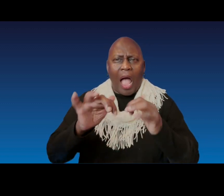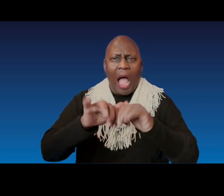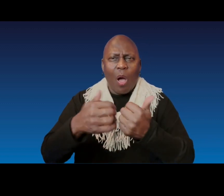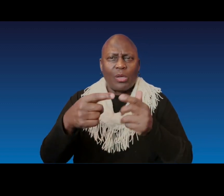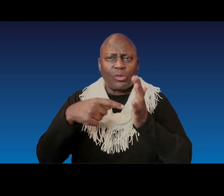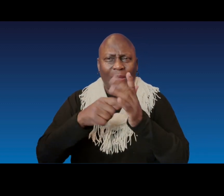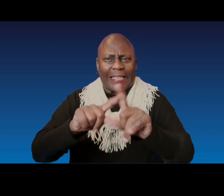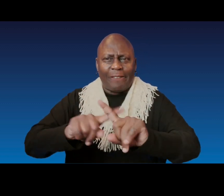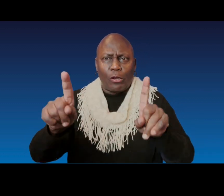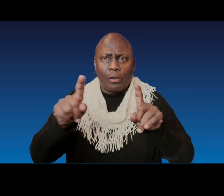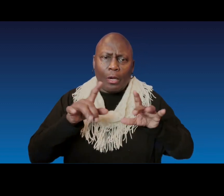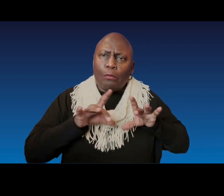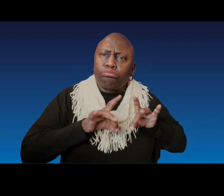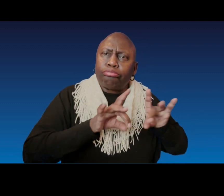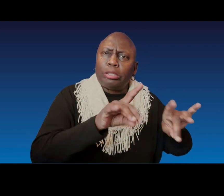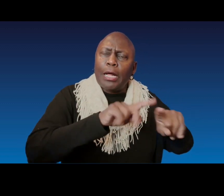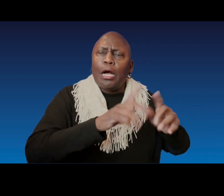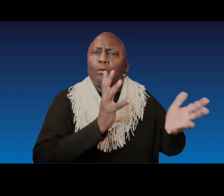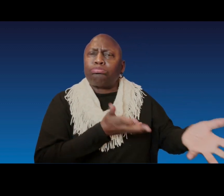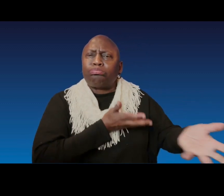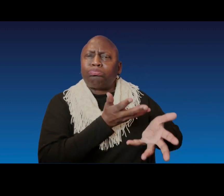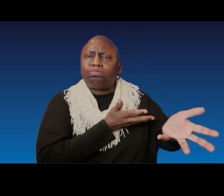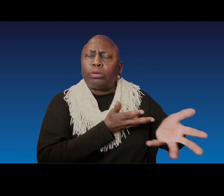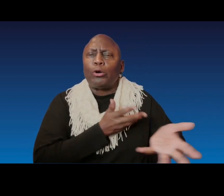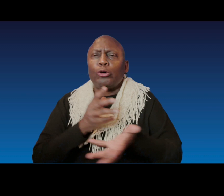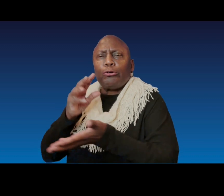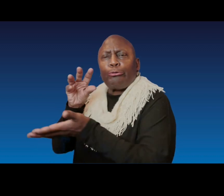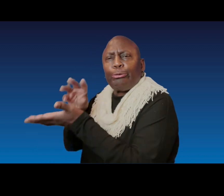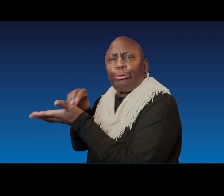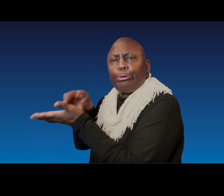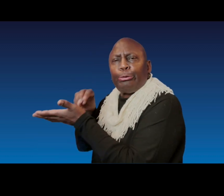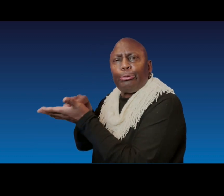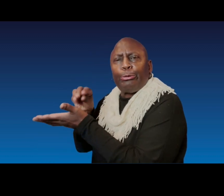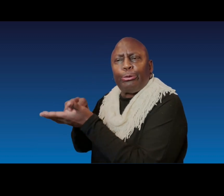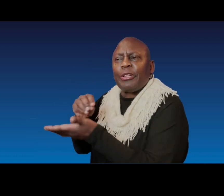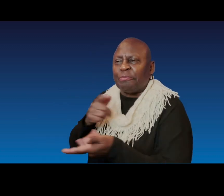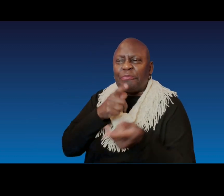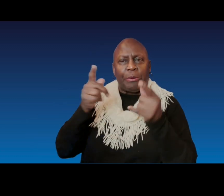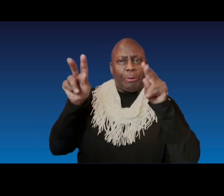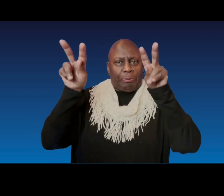How do you show the differences between acquisition and interaction and learning?